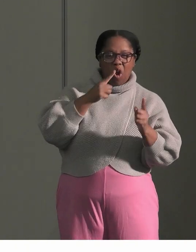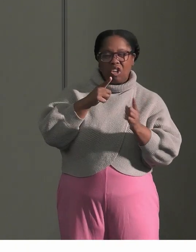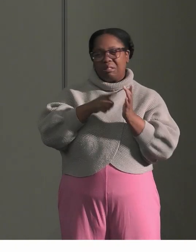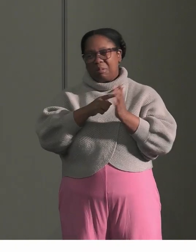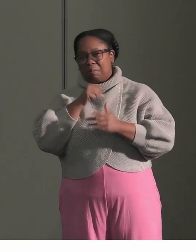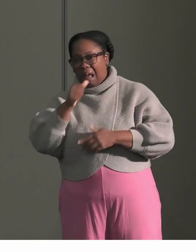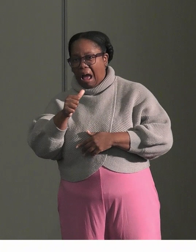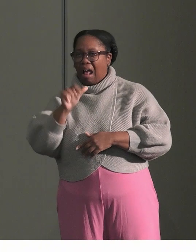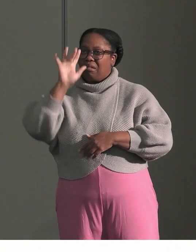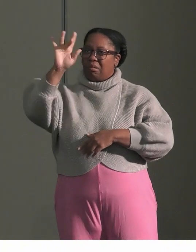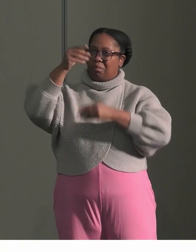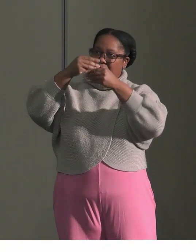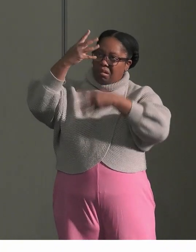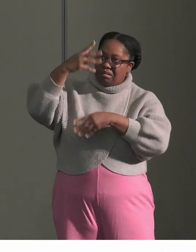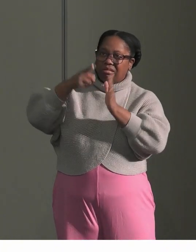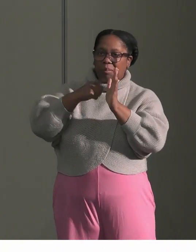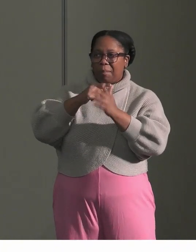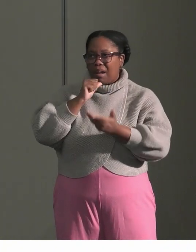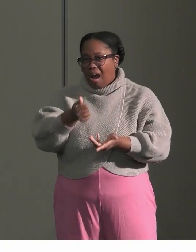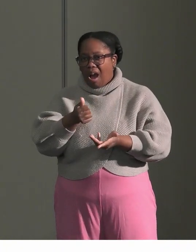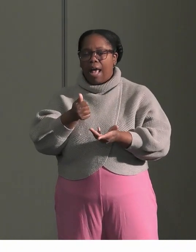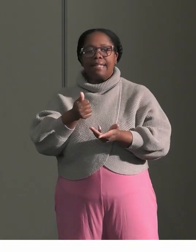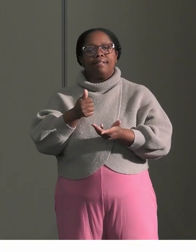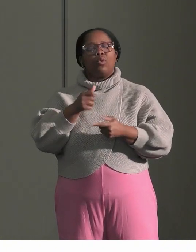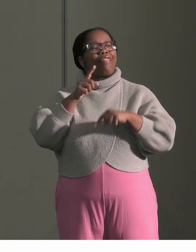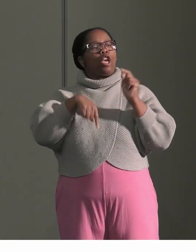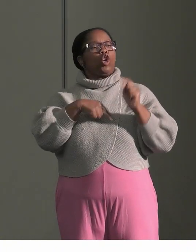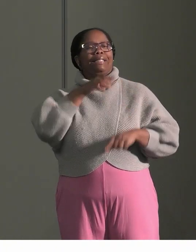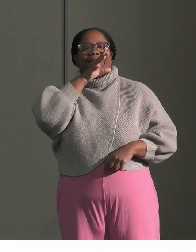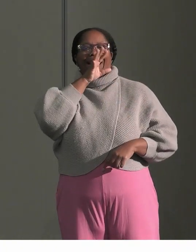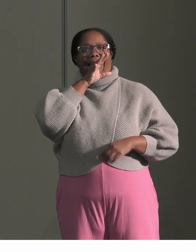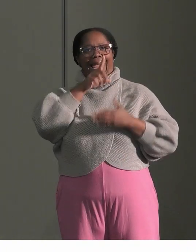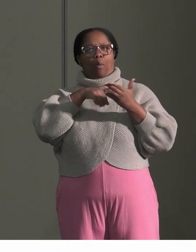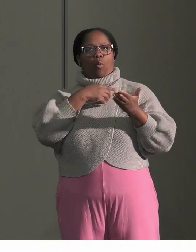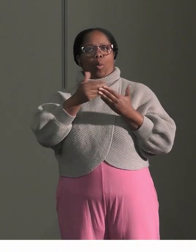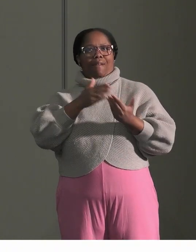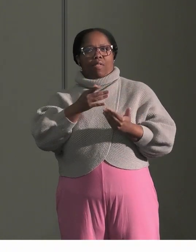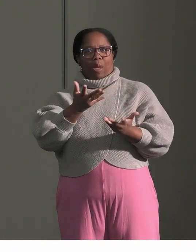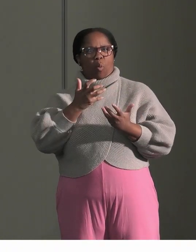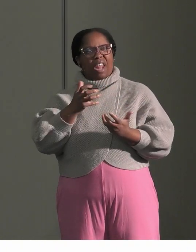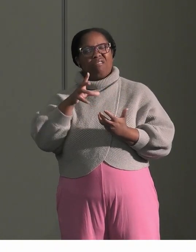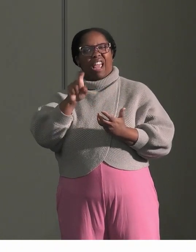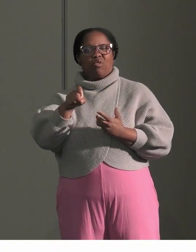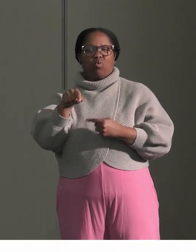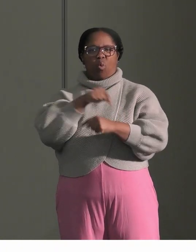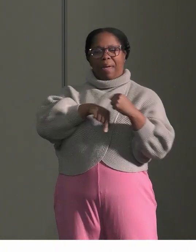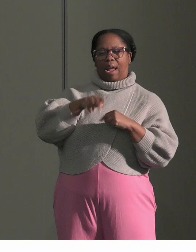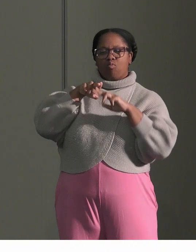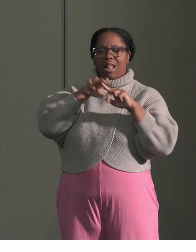and they were not able to say what they wanted. They had to fall back to other methods such as